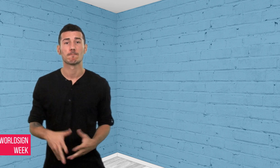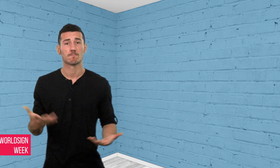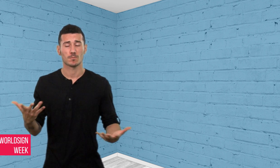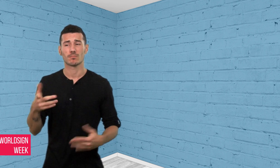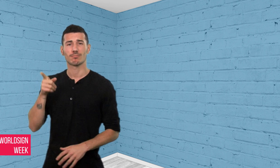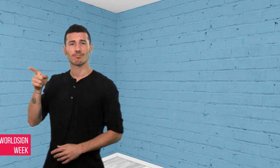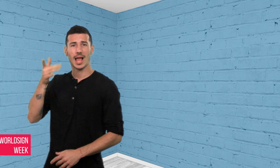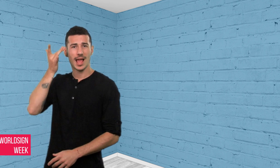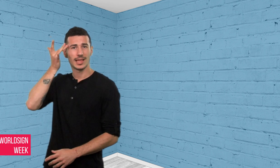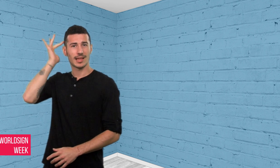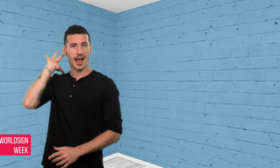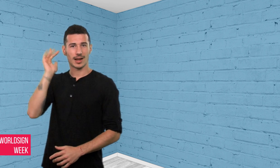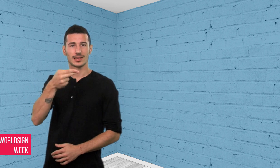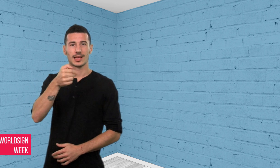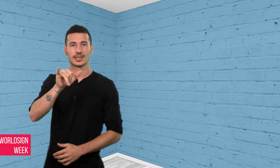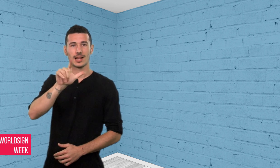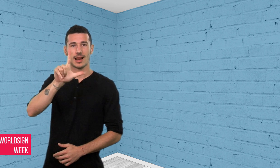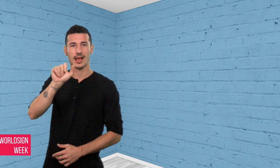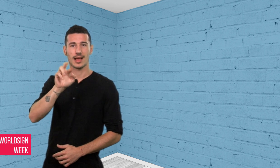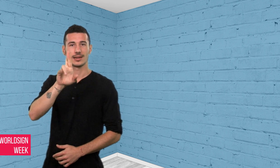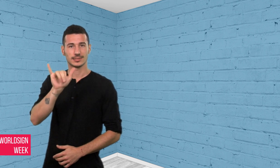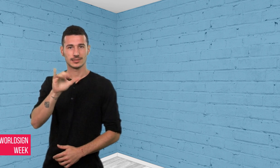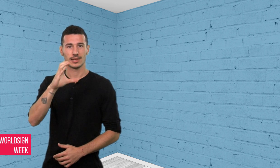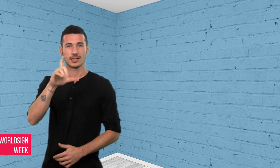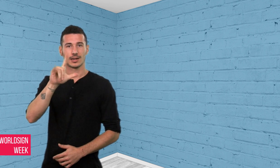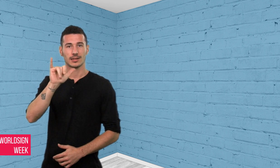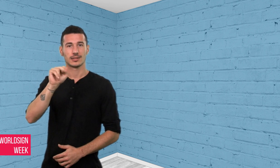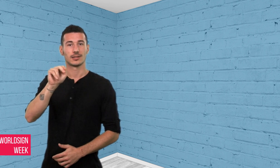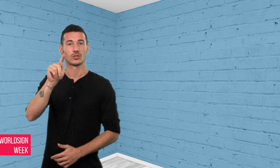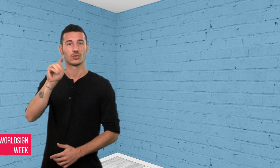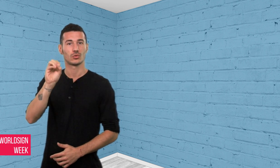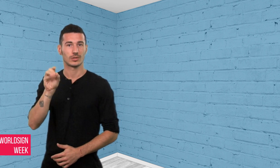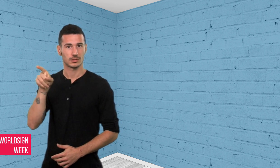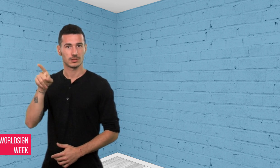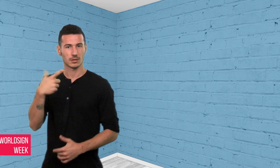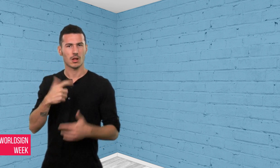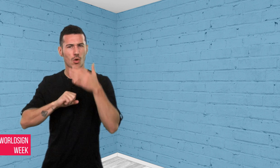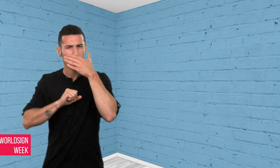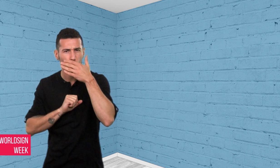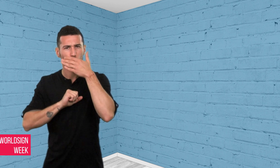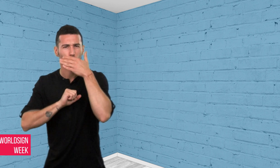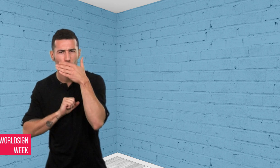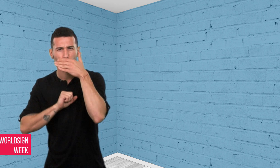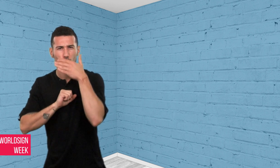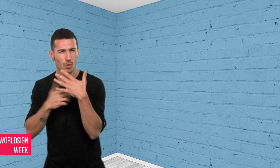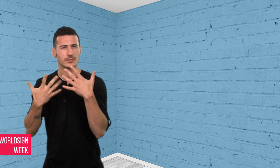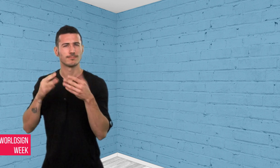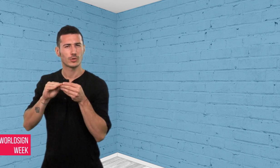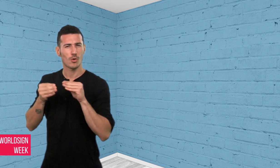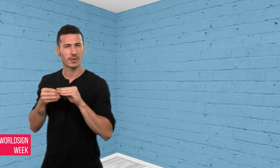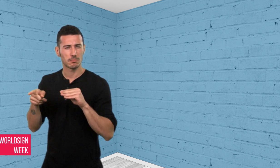United States - and - Hillary Clinton’s cough